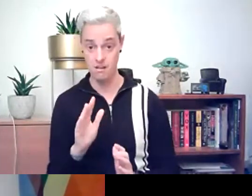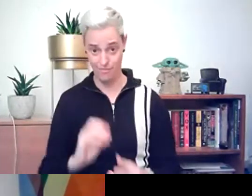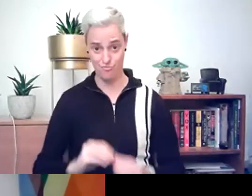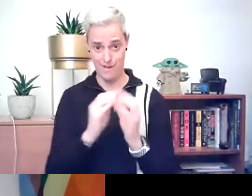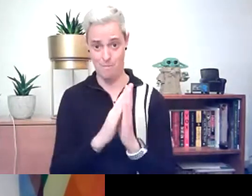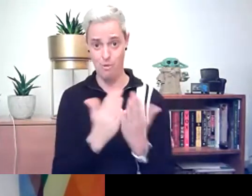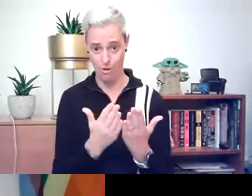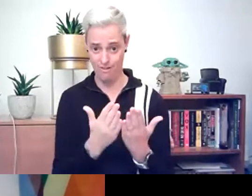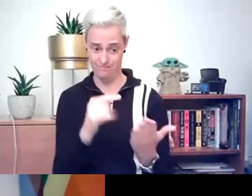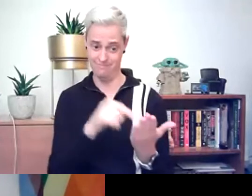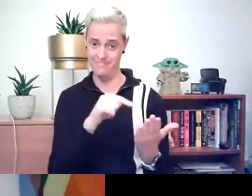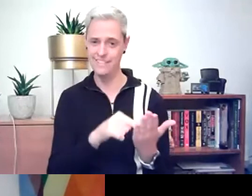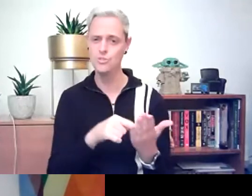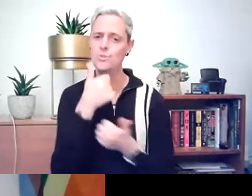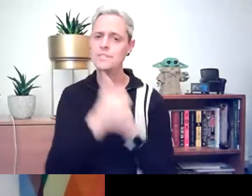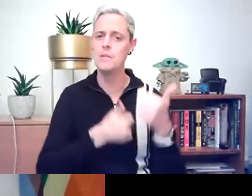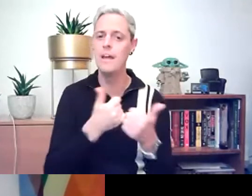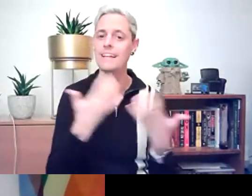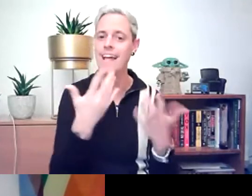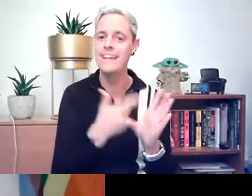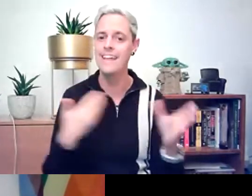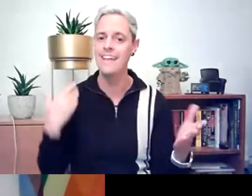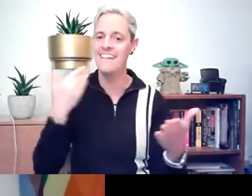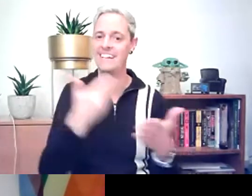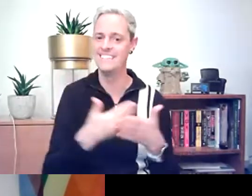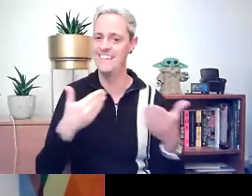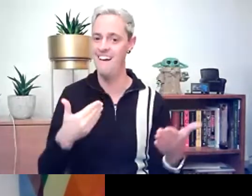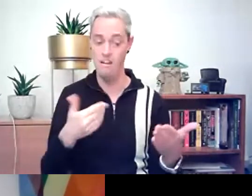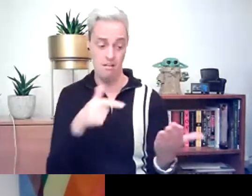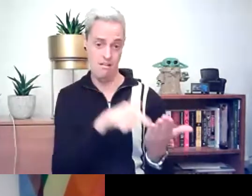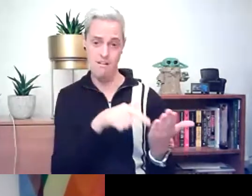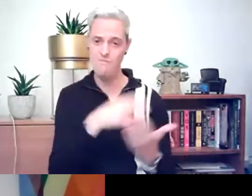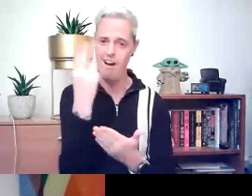some premises they use that have, you know, green for that and for outdoor stuff so yeah